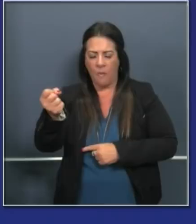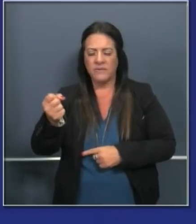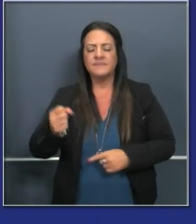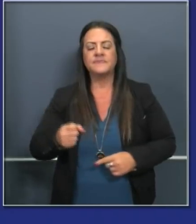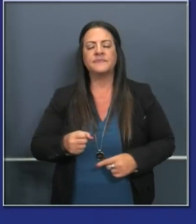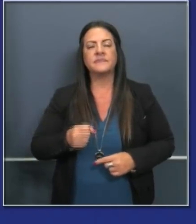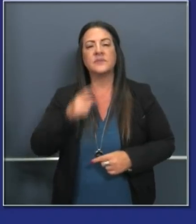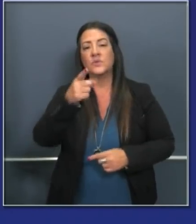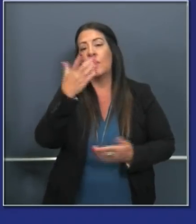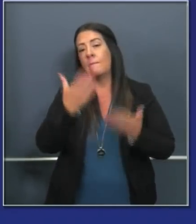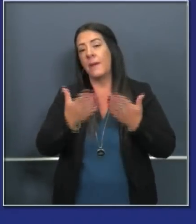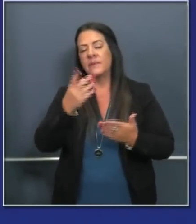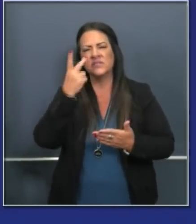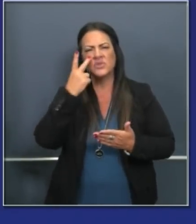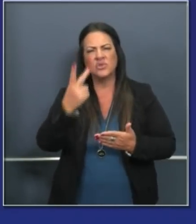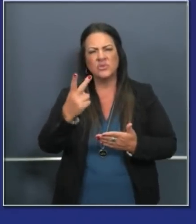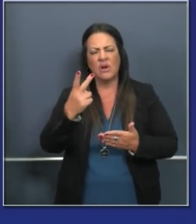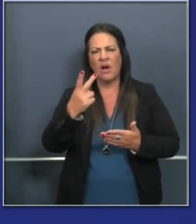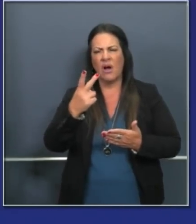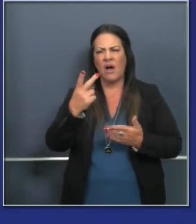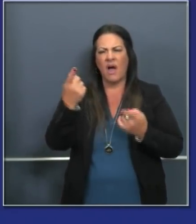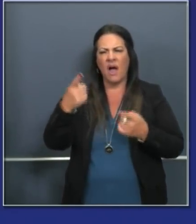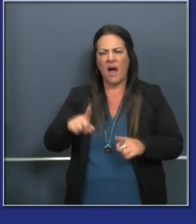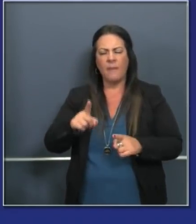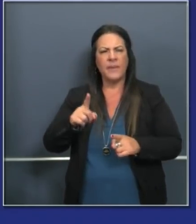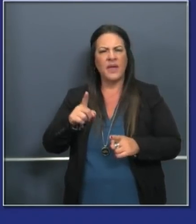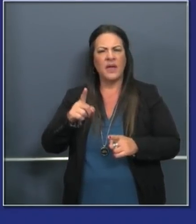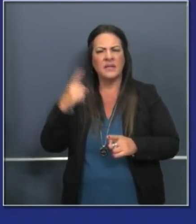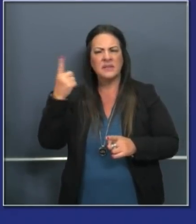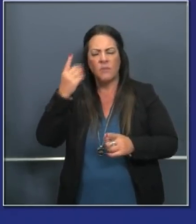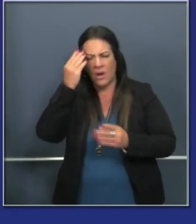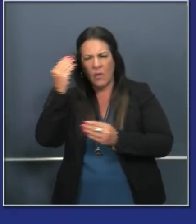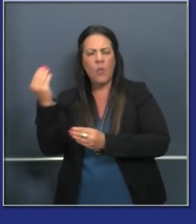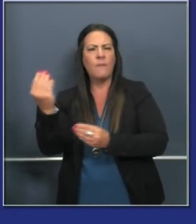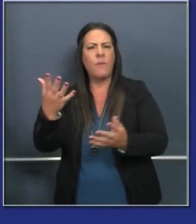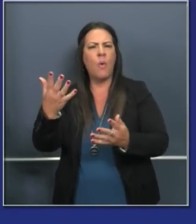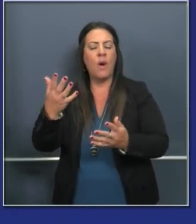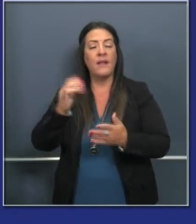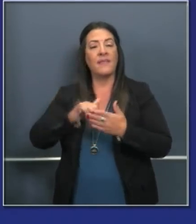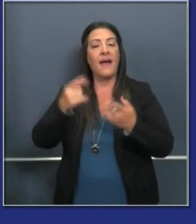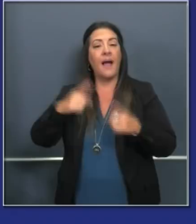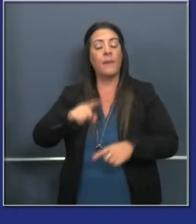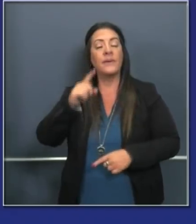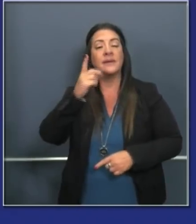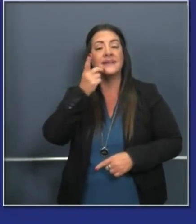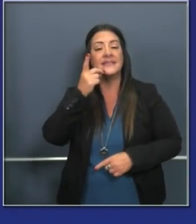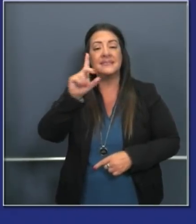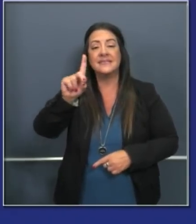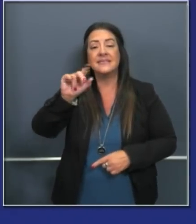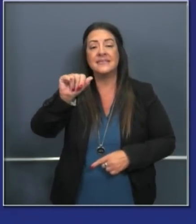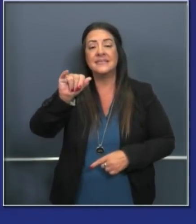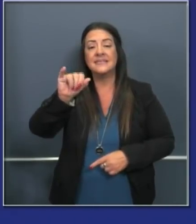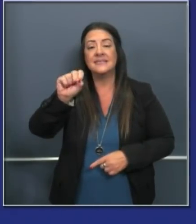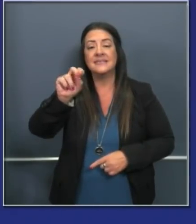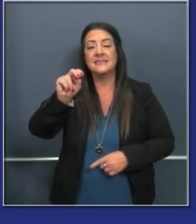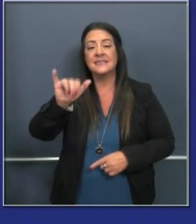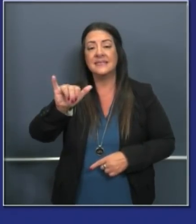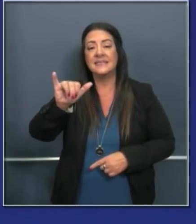ON. FEW QUESTIONS IN ANTICIPATION. BEFORE THEY'RE ASKED. YOU MAY HAVE SEEN SOME INFORMATION CAME OUT A RATHER